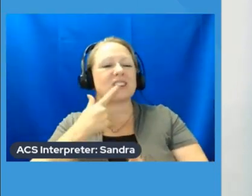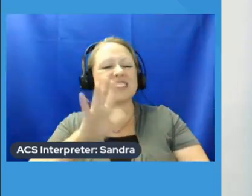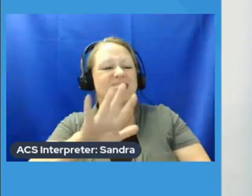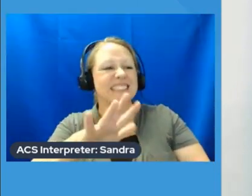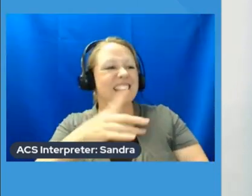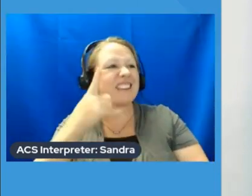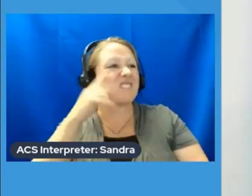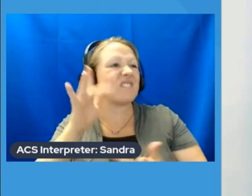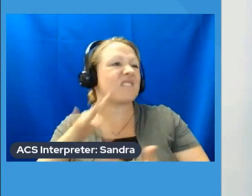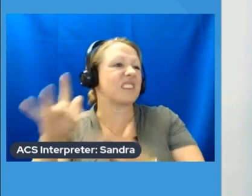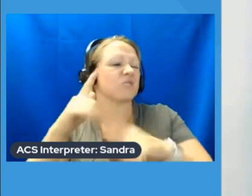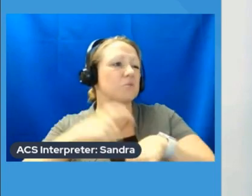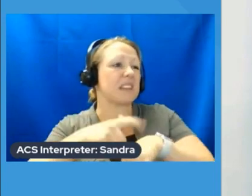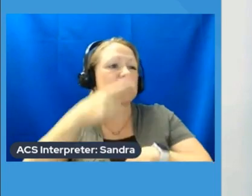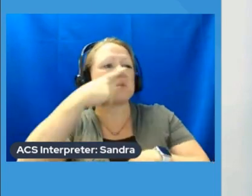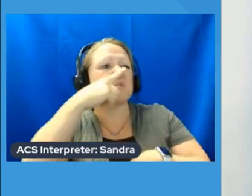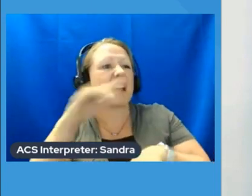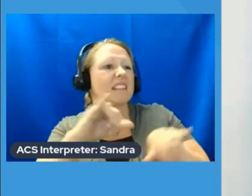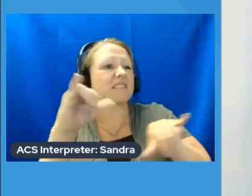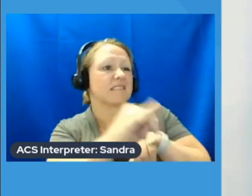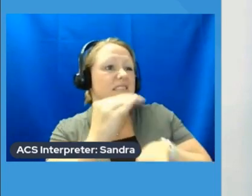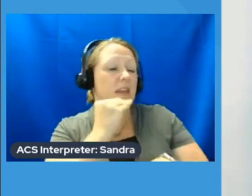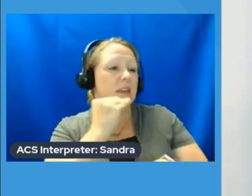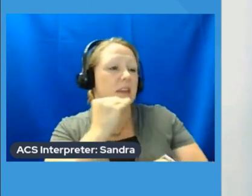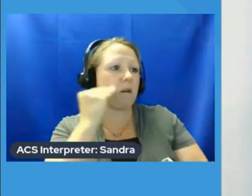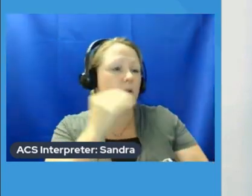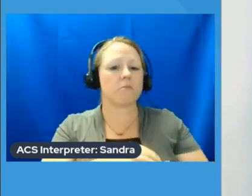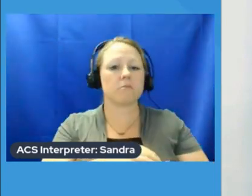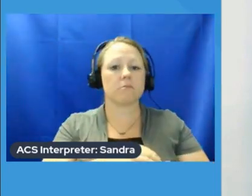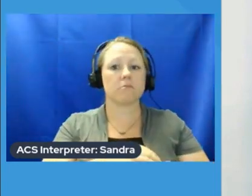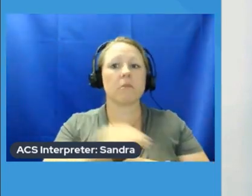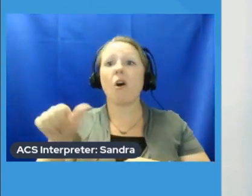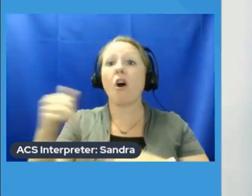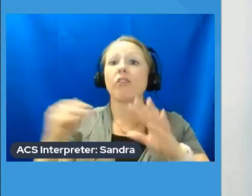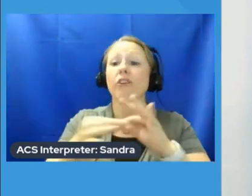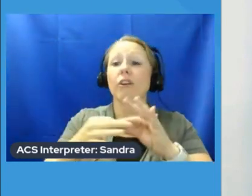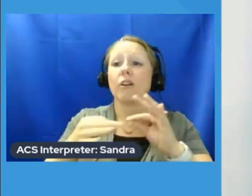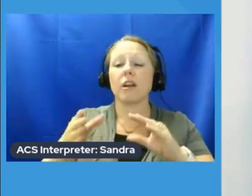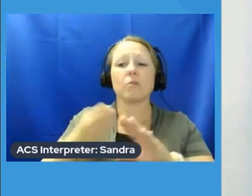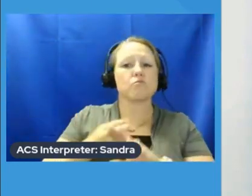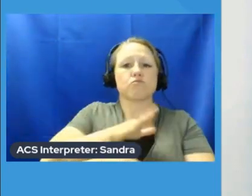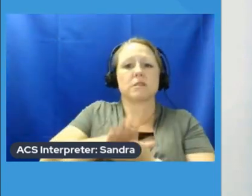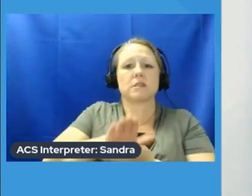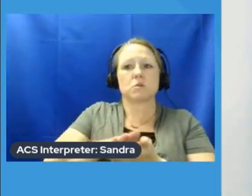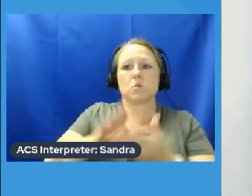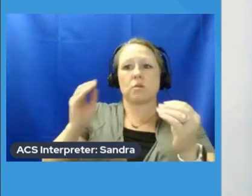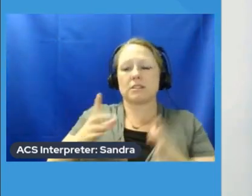Or the preschool teacher who believed that he didn't belong in her class, or the kindergarten teacher